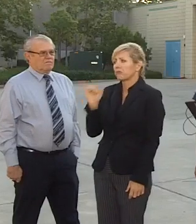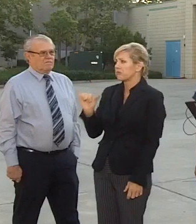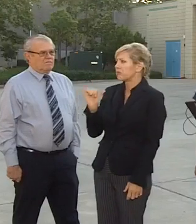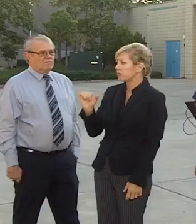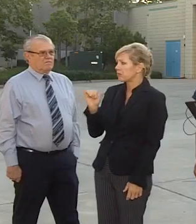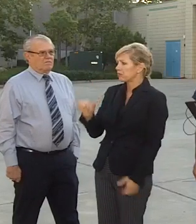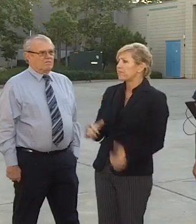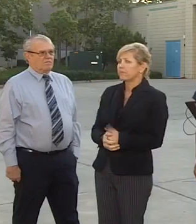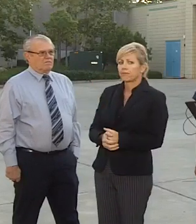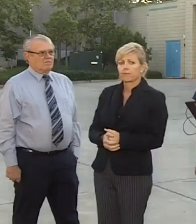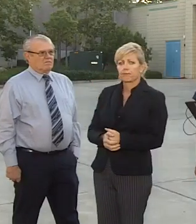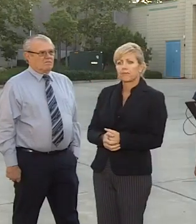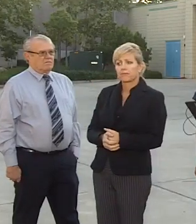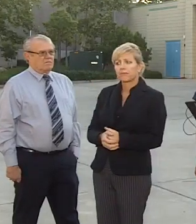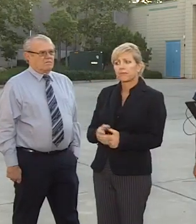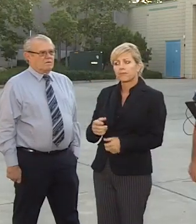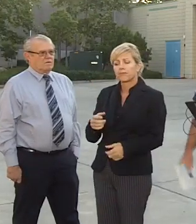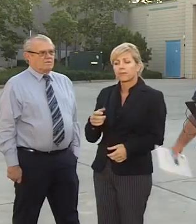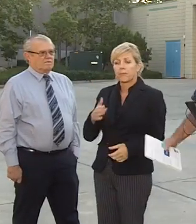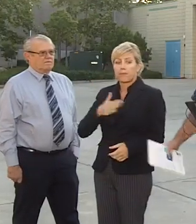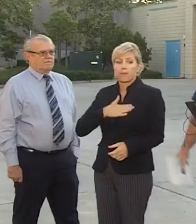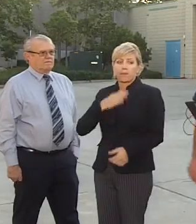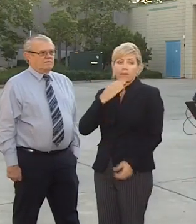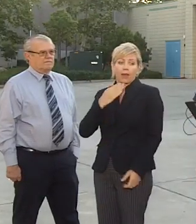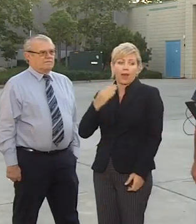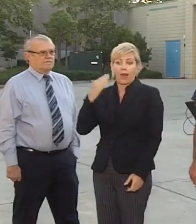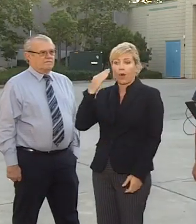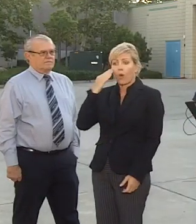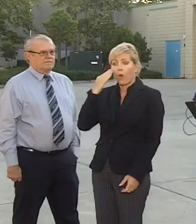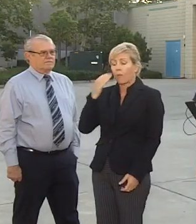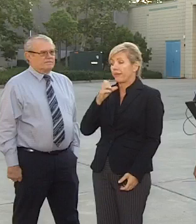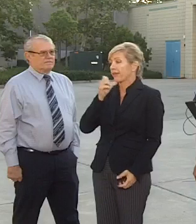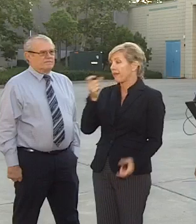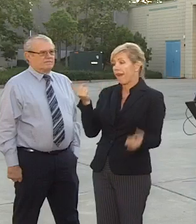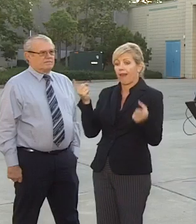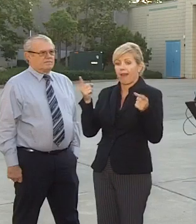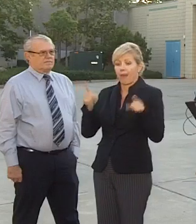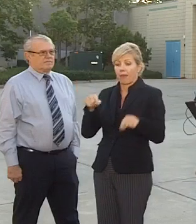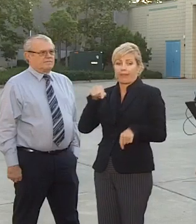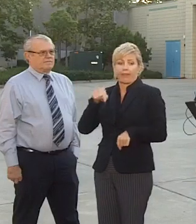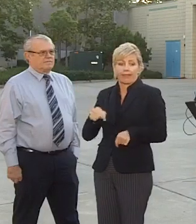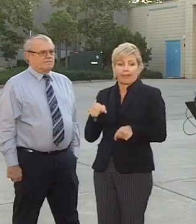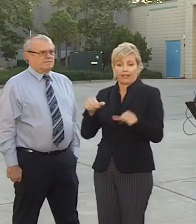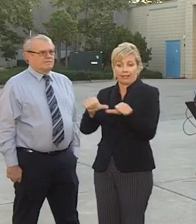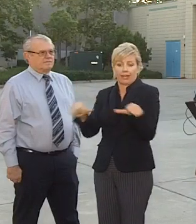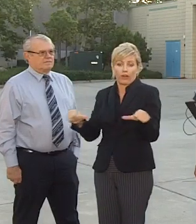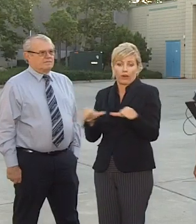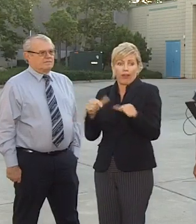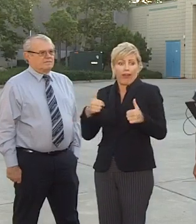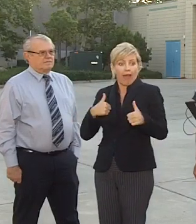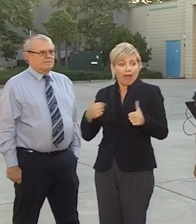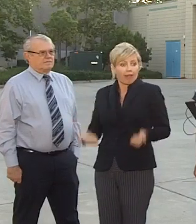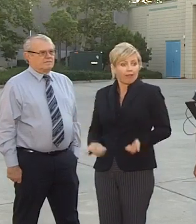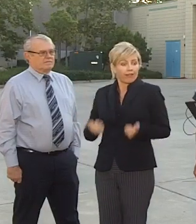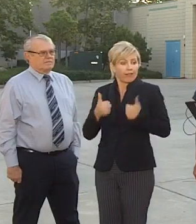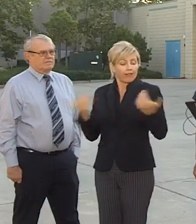would my home wasn't didn't happen to be in this fire I live in town I am great question thank